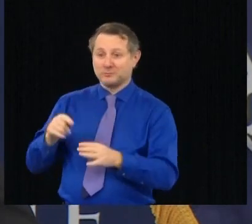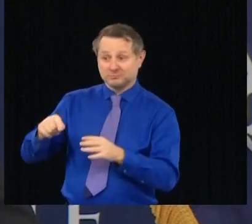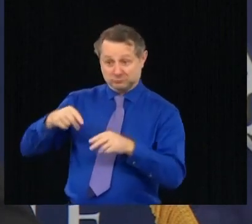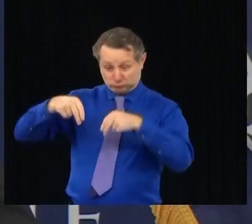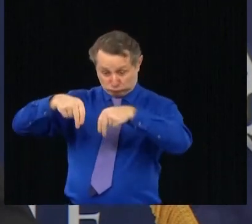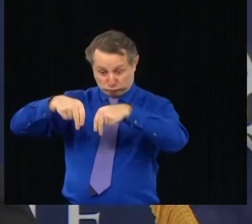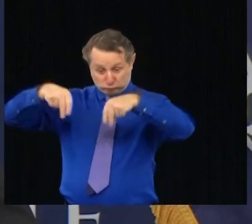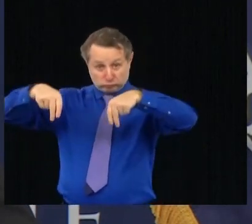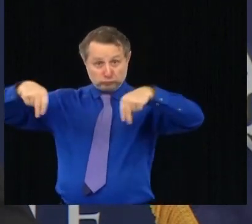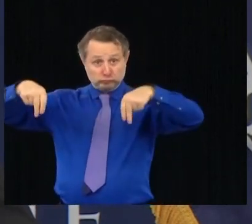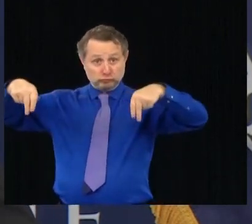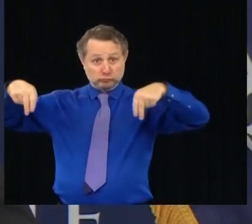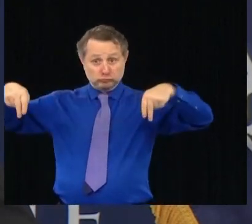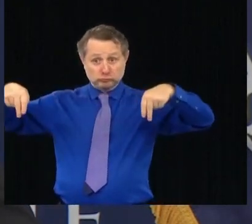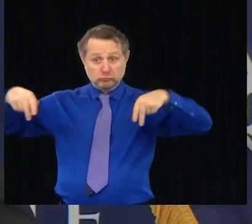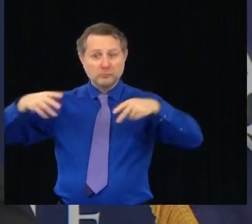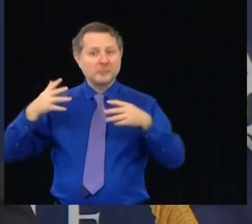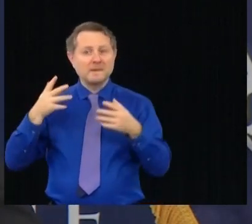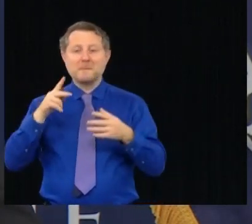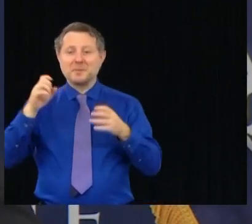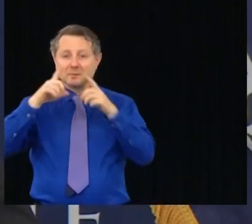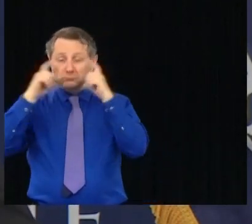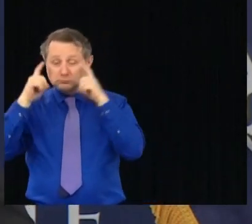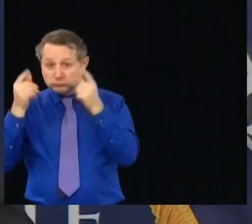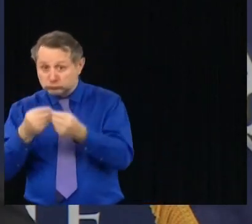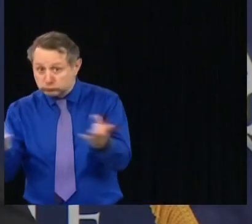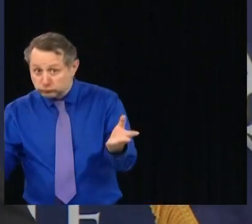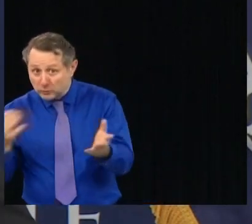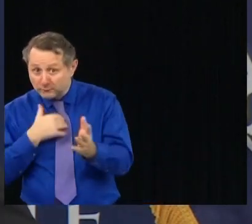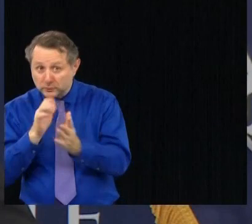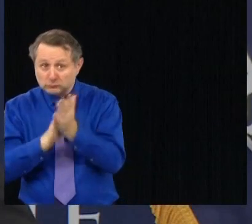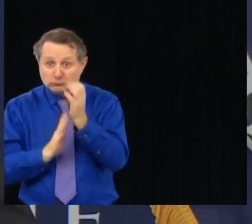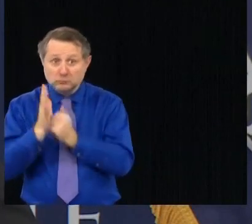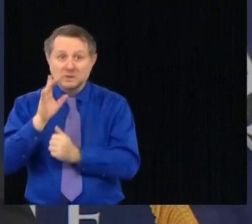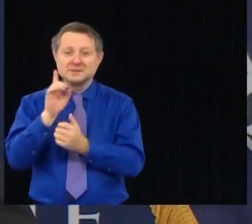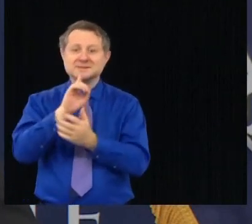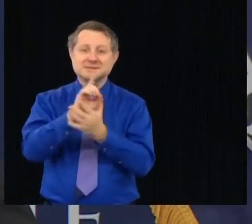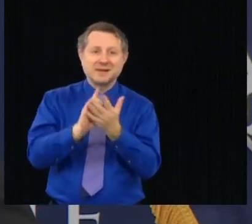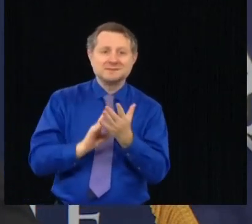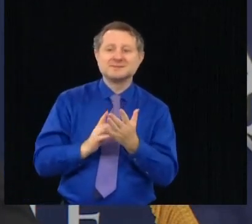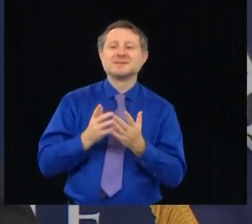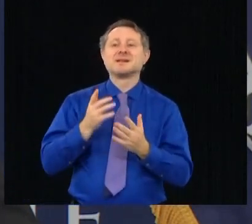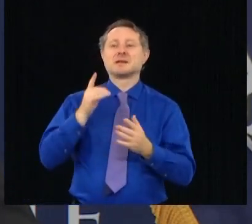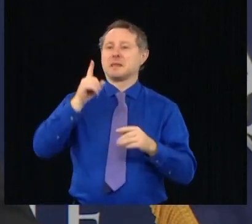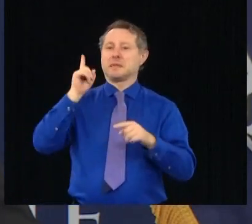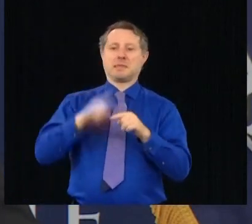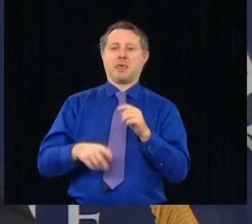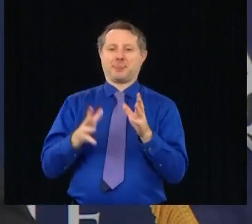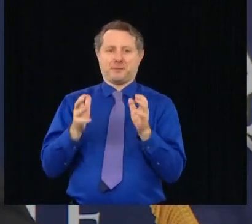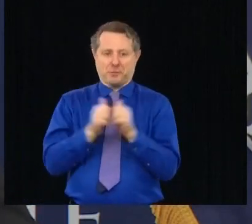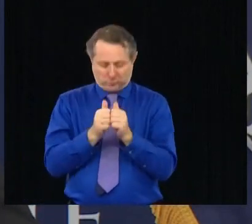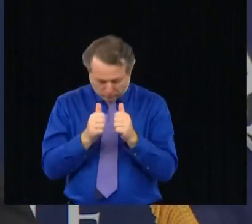ON THAT, MANUFACTURING COMPANIES THAT WANT TO OPEN, THIS IS HOW THEIR EMPLOYEES, THE PPE THEIR EMPLOYEES WOULD HAVE TO GET,